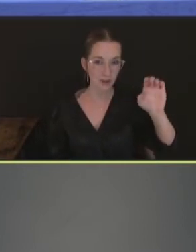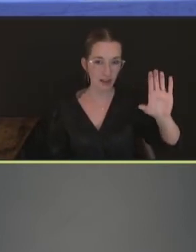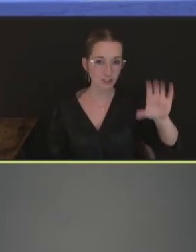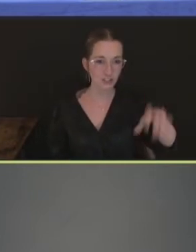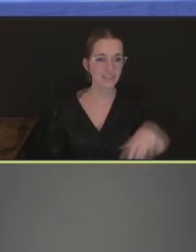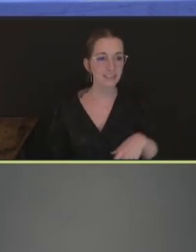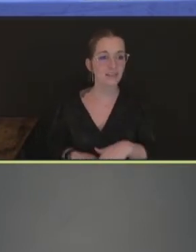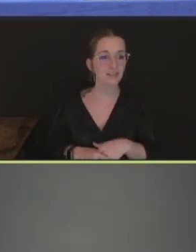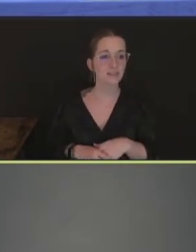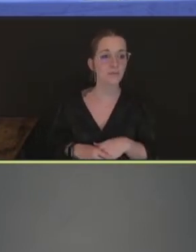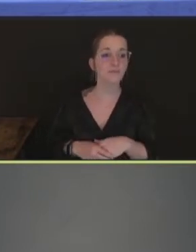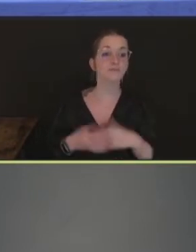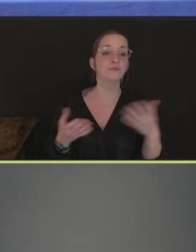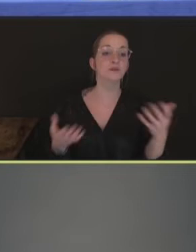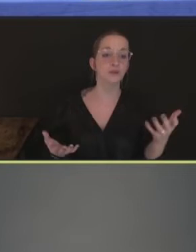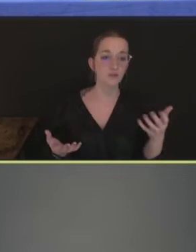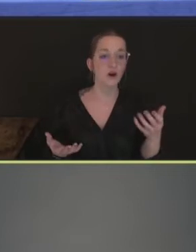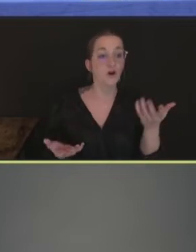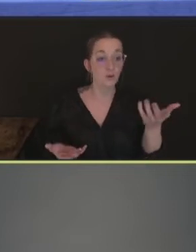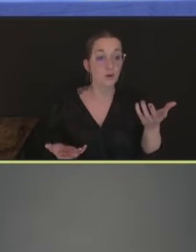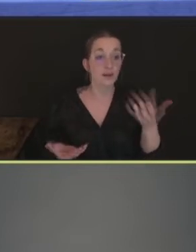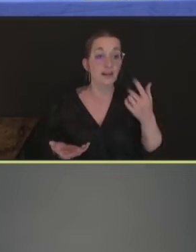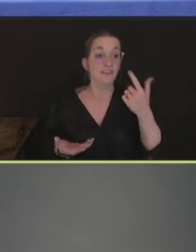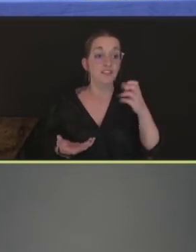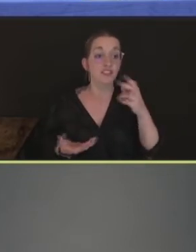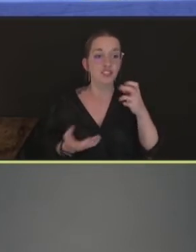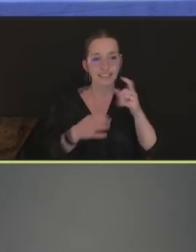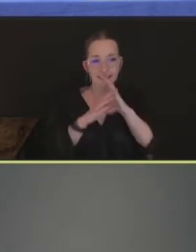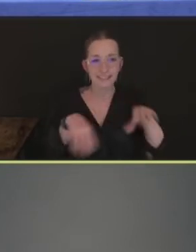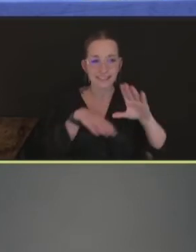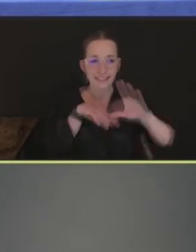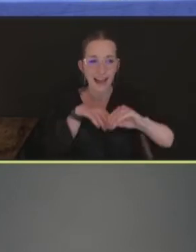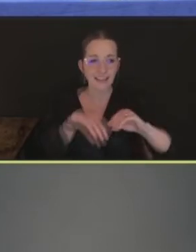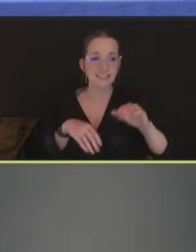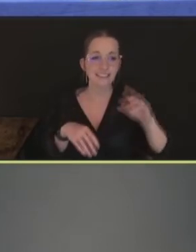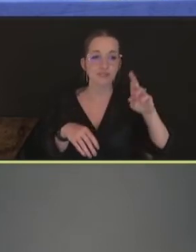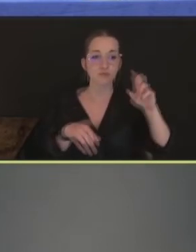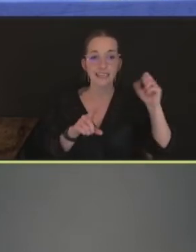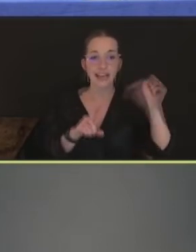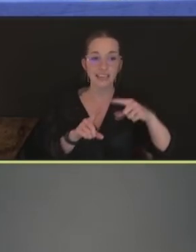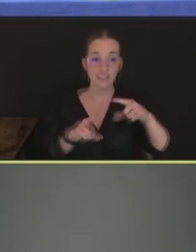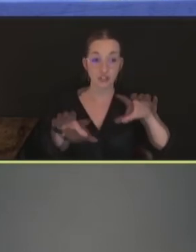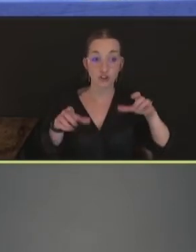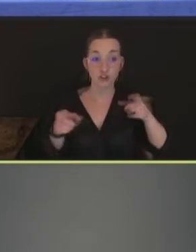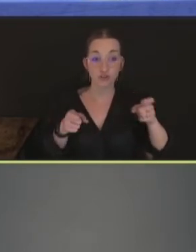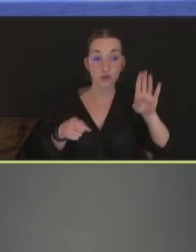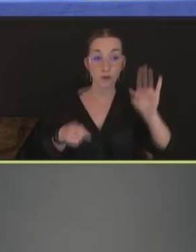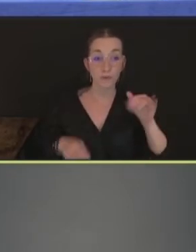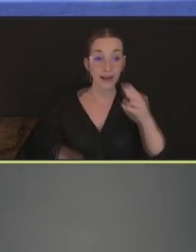by histones. The nucleus of every cell has two meters of DNA to create chromatin nucleosomes made up